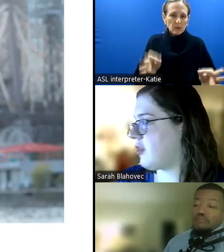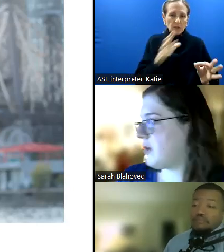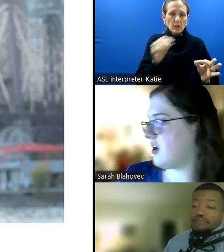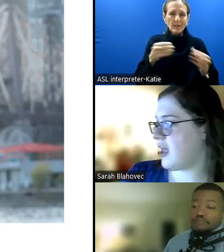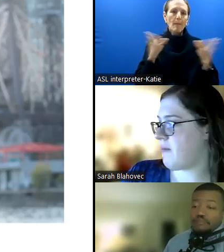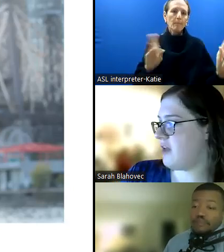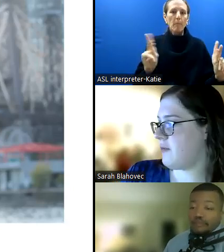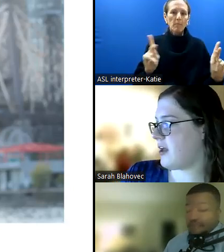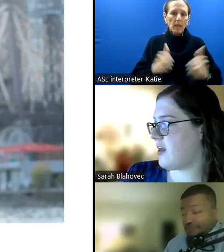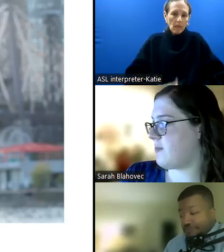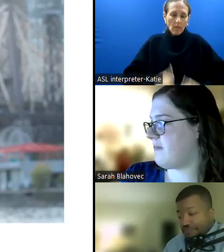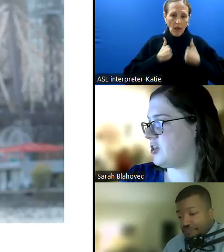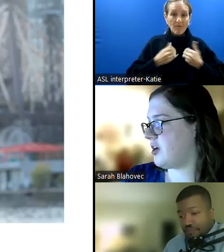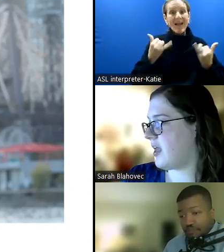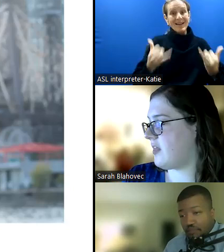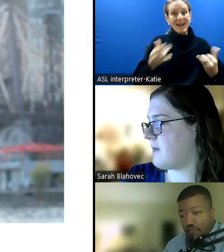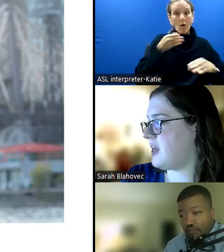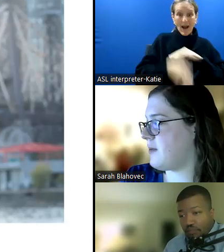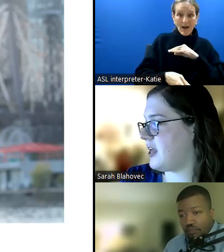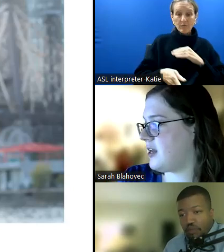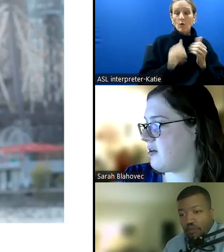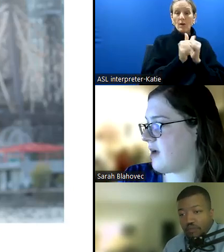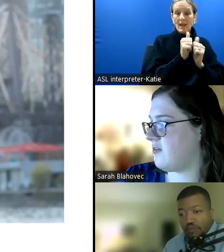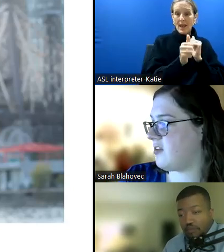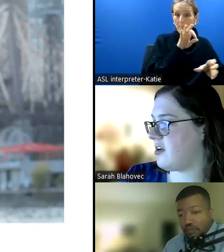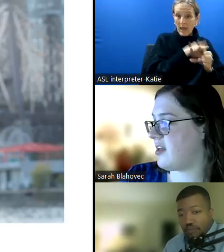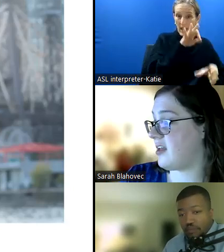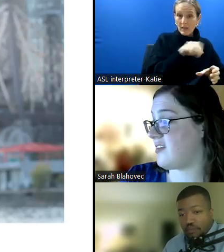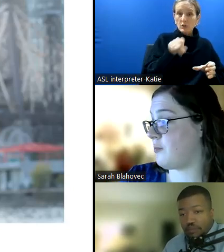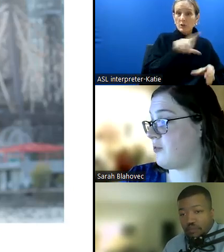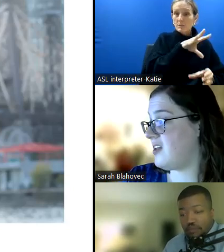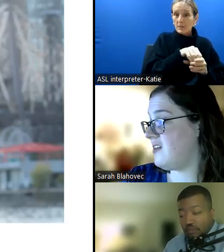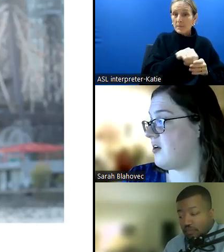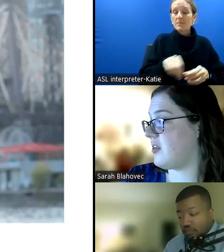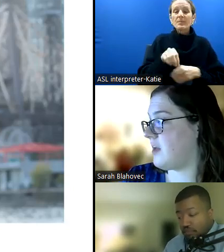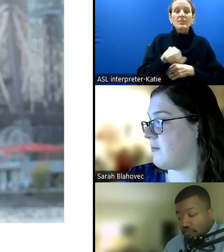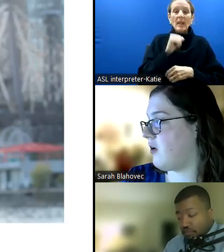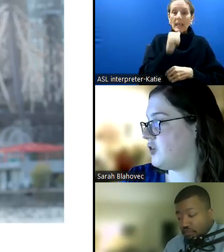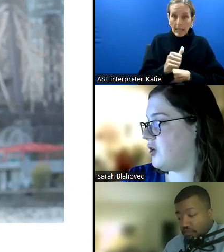Following her campaign, Rebecca has been featured in the Emmy-nominated interactive series "Inaccessible Cities" and on "The Tamron Hall Show"